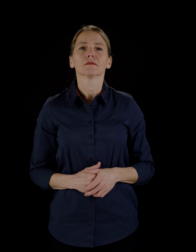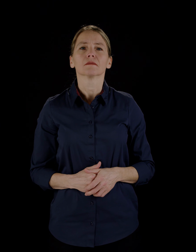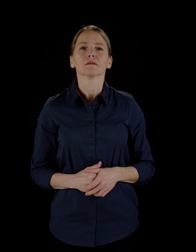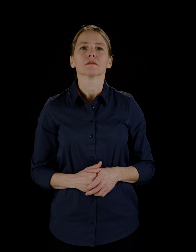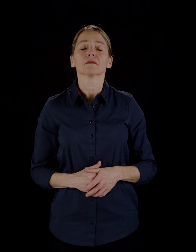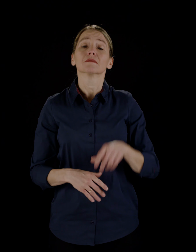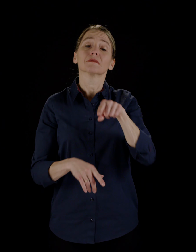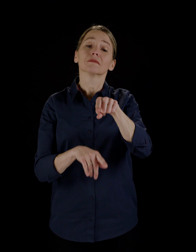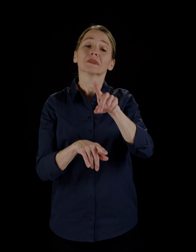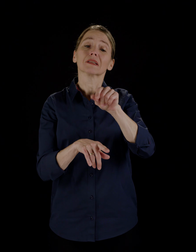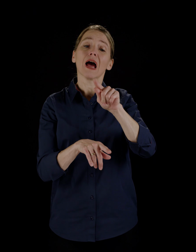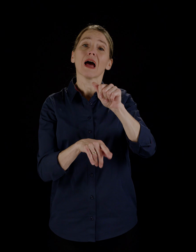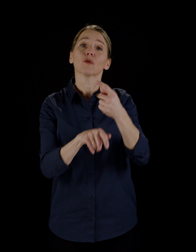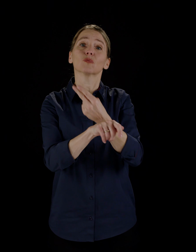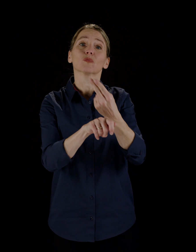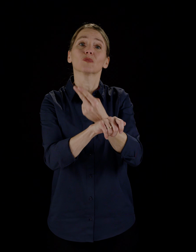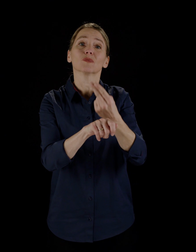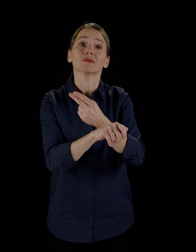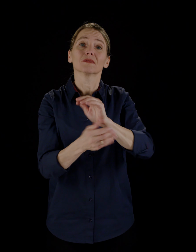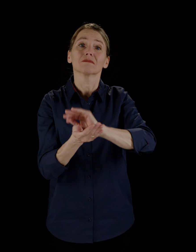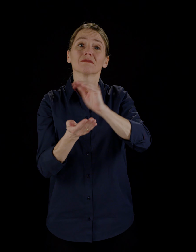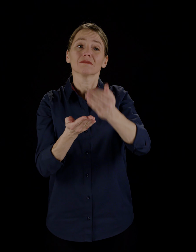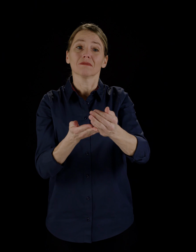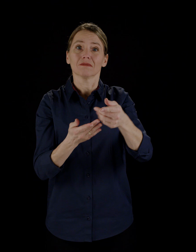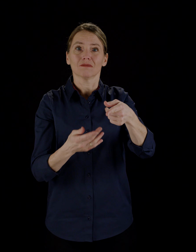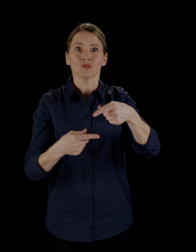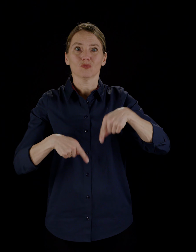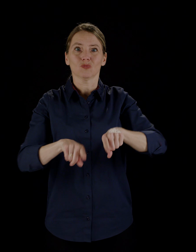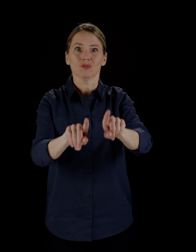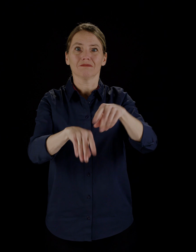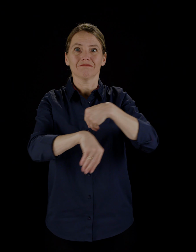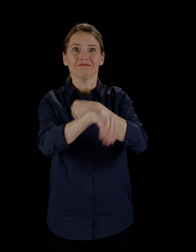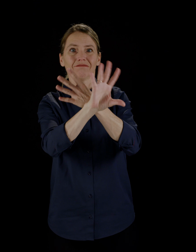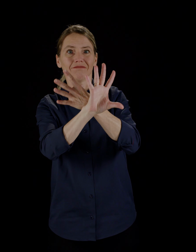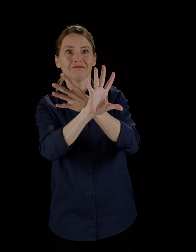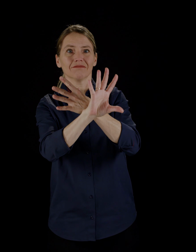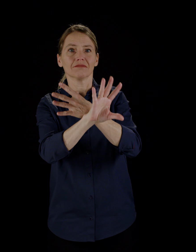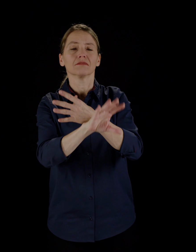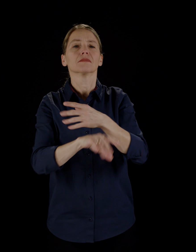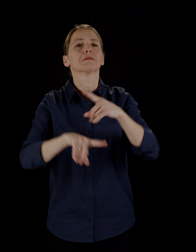the specific application, the number of call participants and the duration of the call.